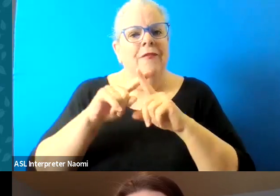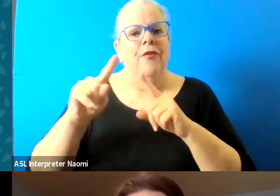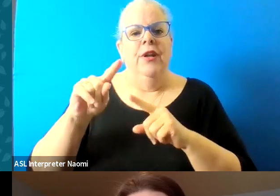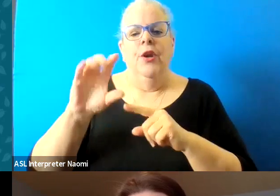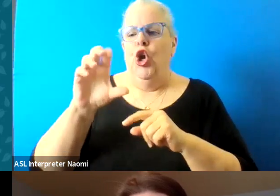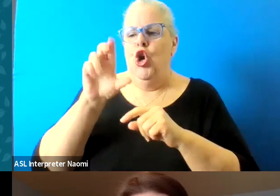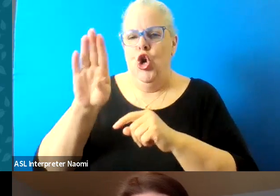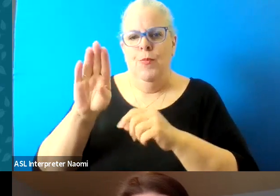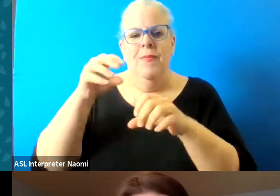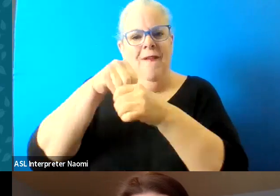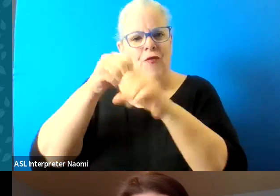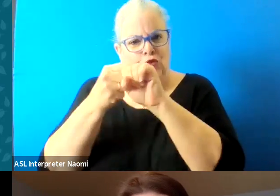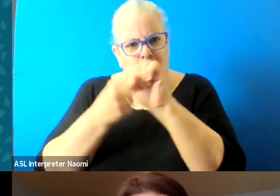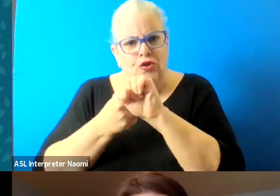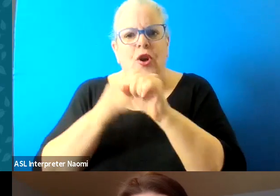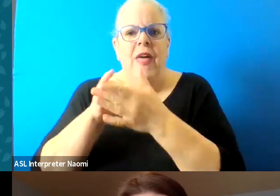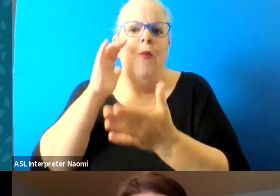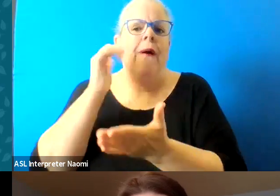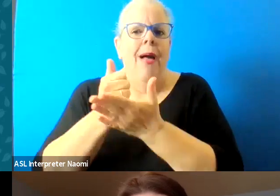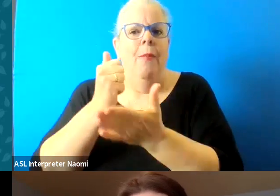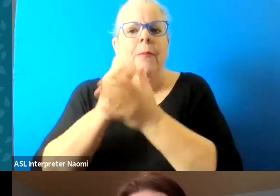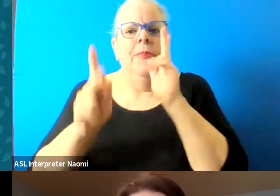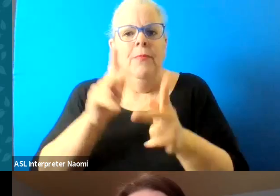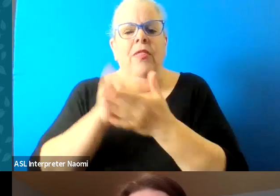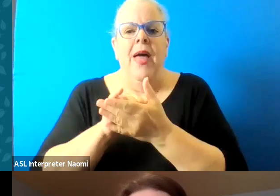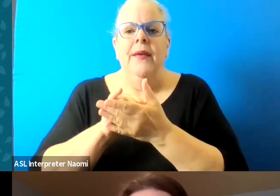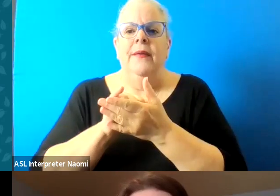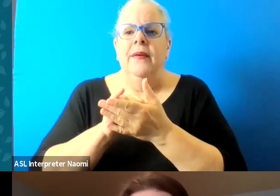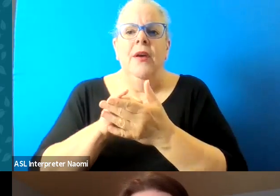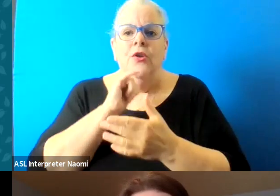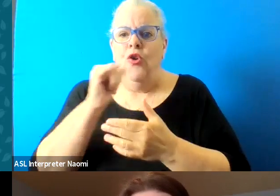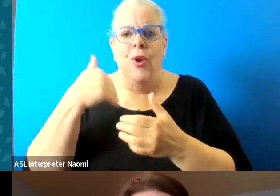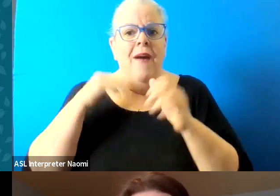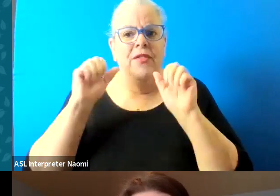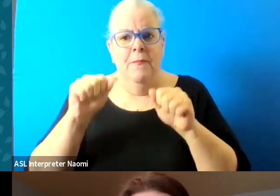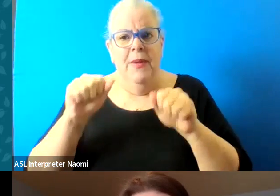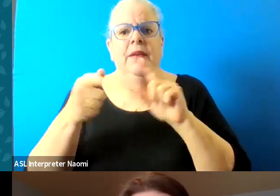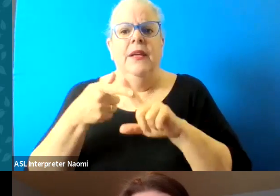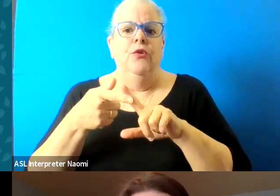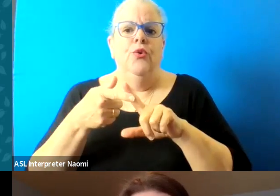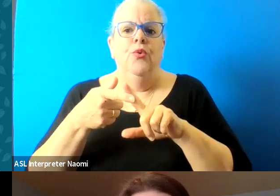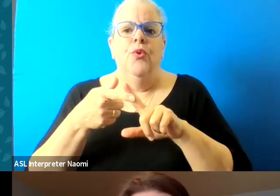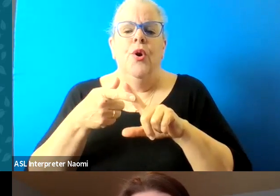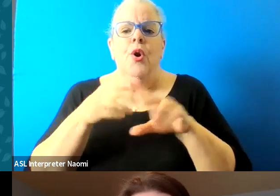that would help, I think help the people that, you know, don't have the ability to move around.